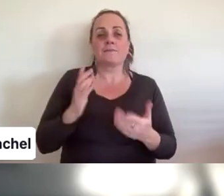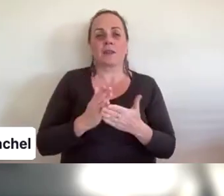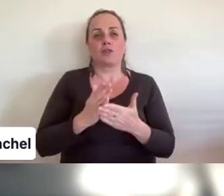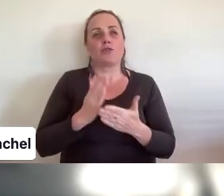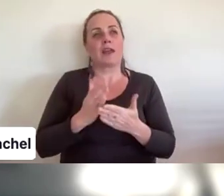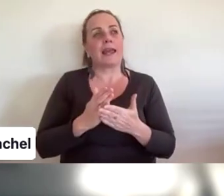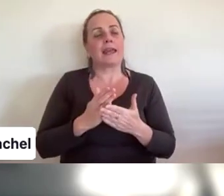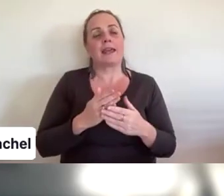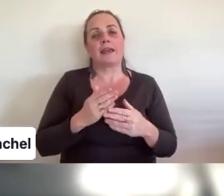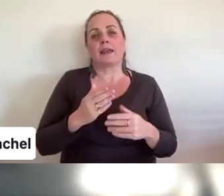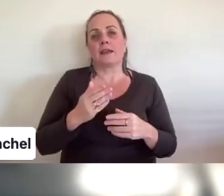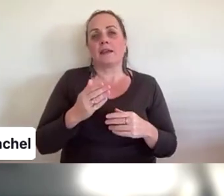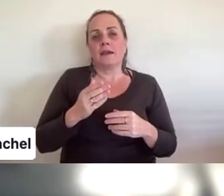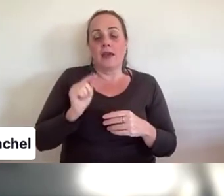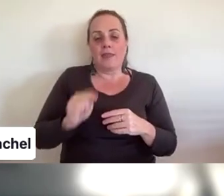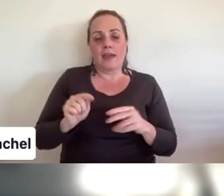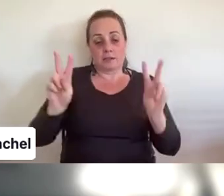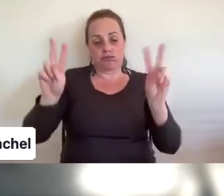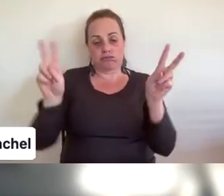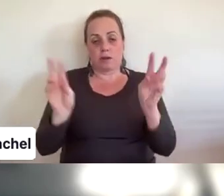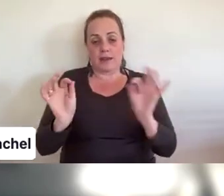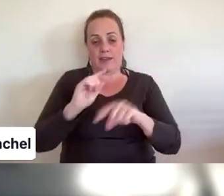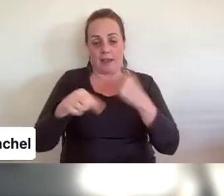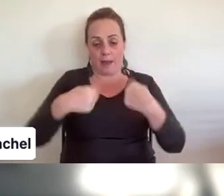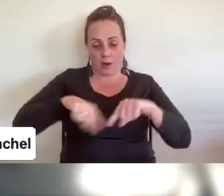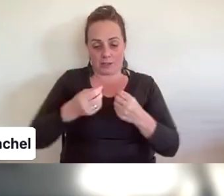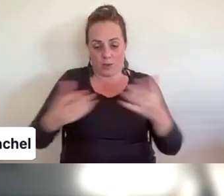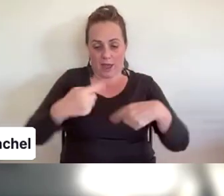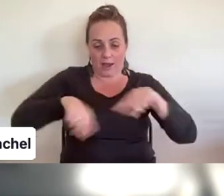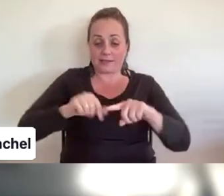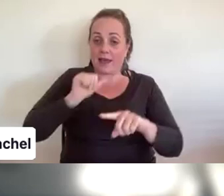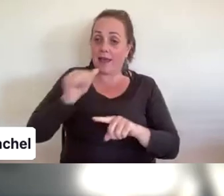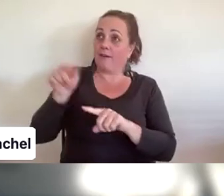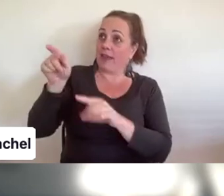behind nothing about us without us of, if we're affected by a decision we should be able to shape